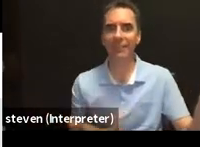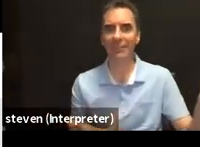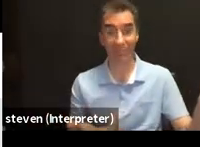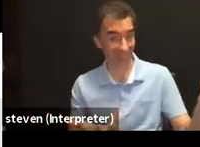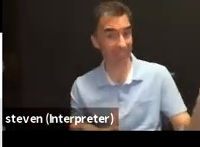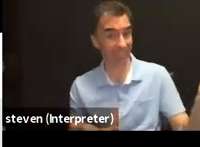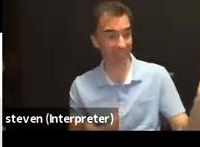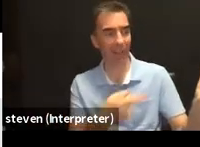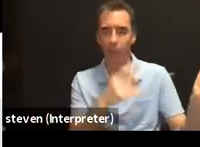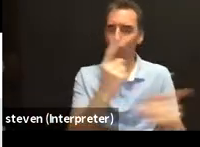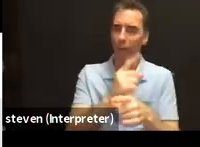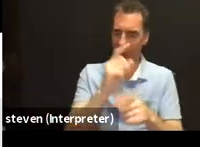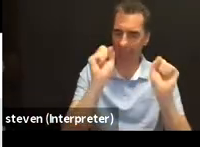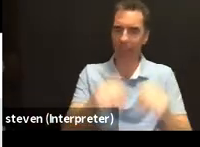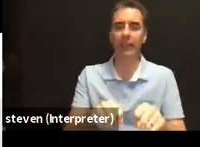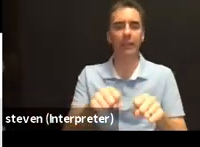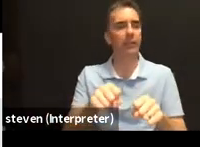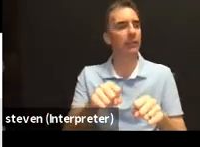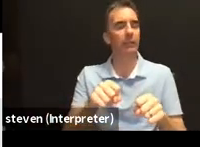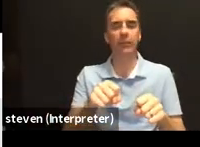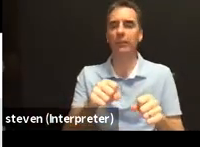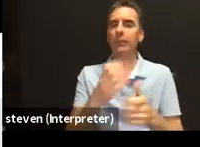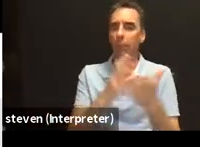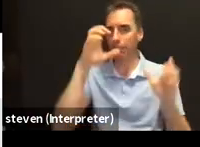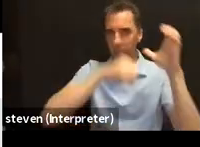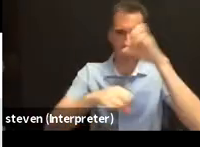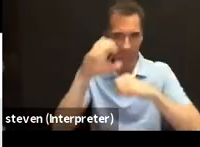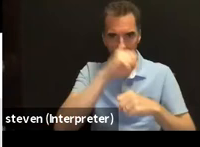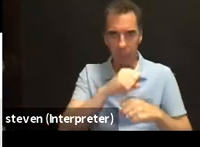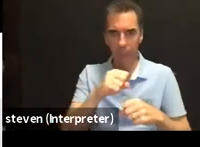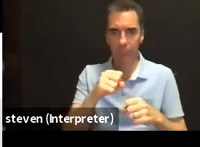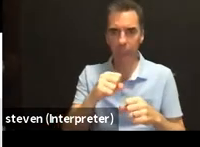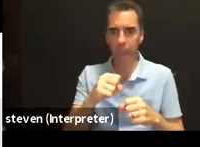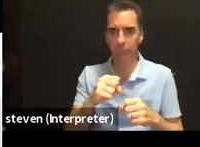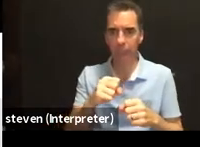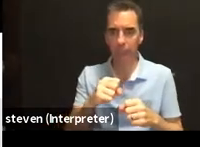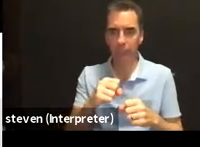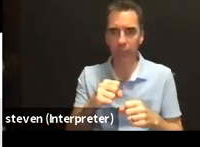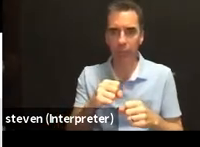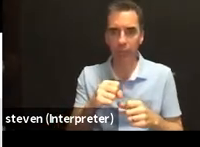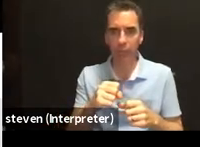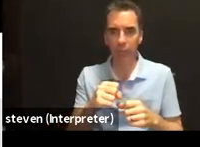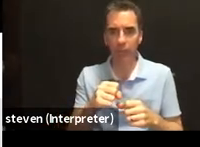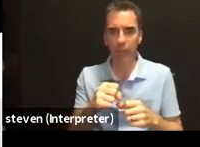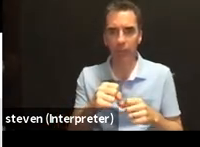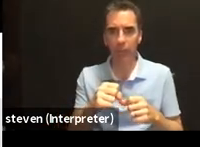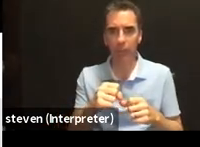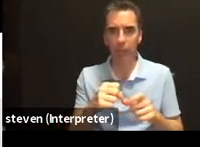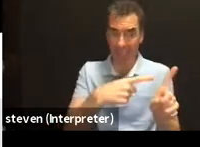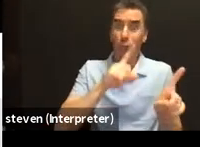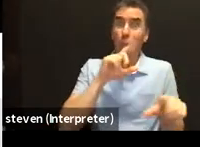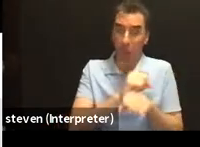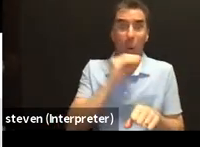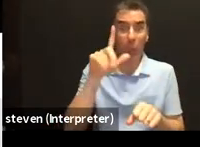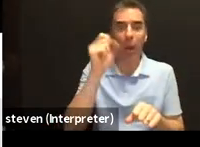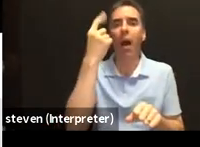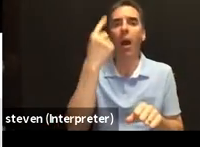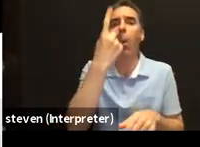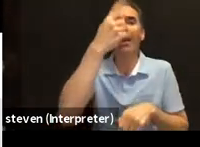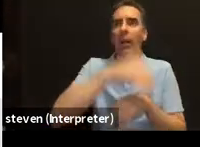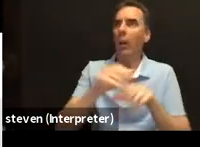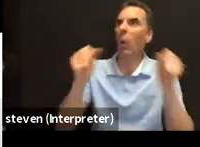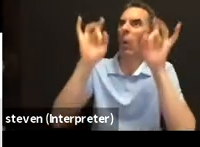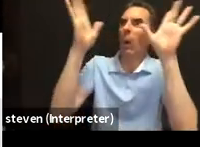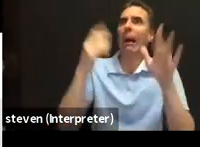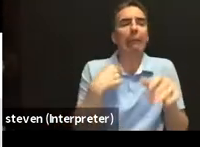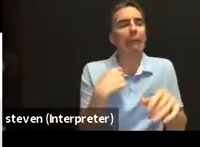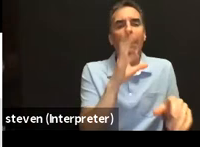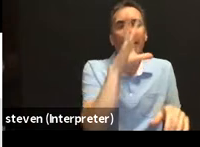maria.rodriguez: And then that doesn't necessarily mean that I'm not experiencing homelessness. It just means that, hey, this one night they allow me to stay with them. And so there is a possibility that person did not get counted